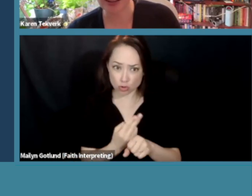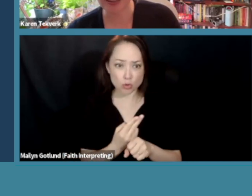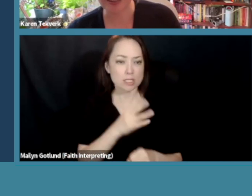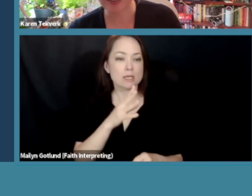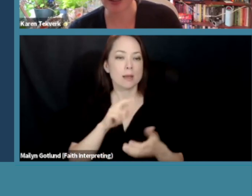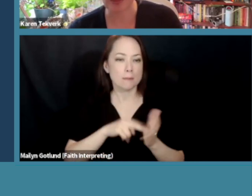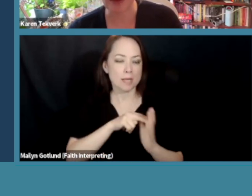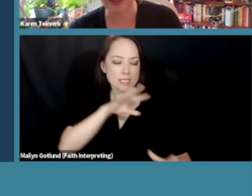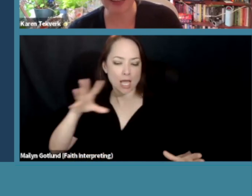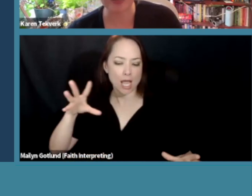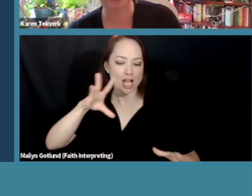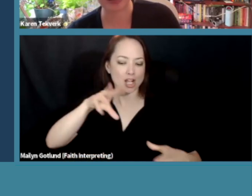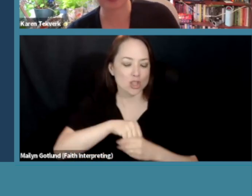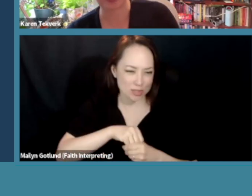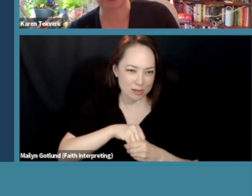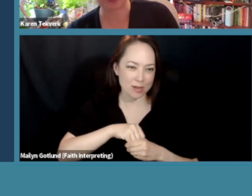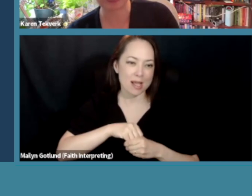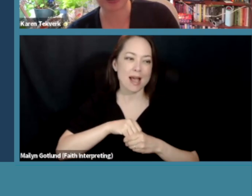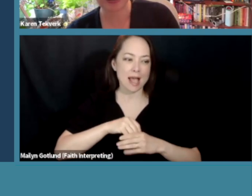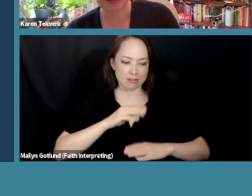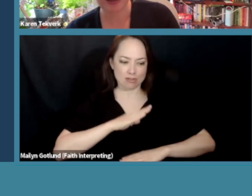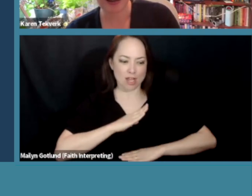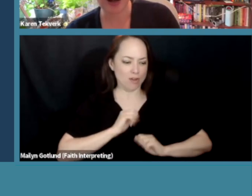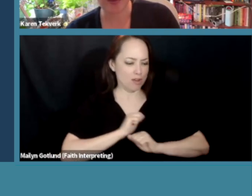and is meeting the needs lots of different folks.